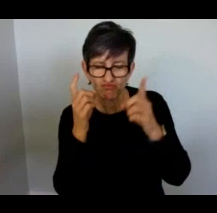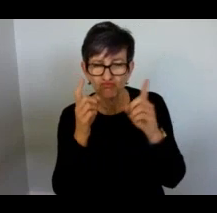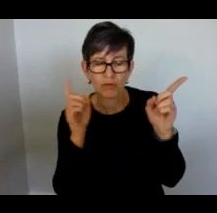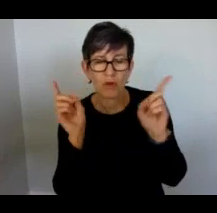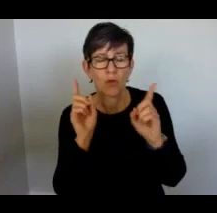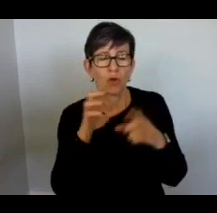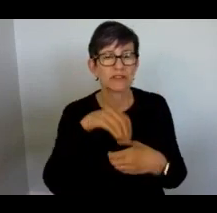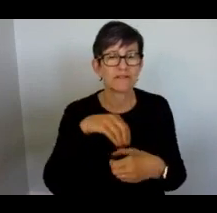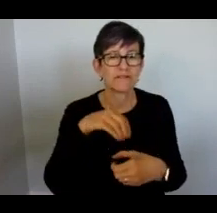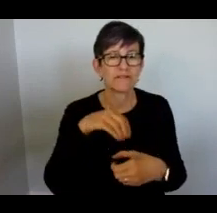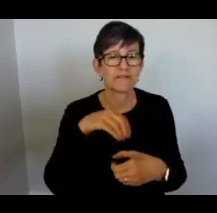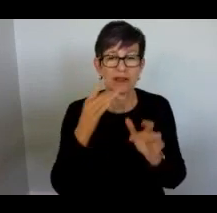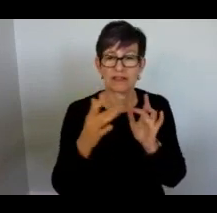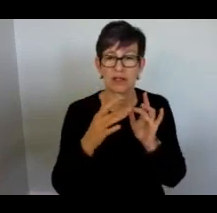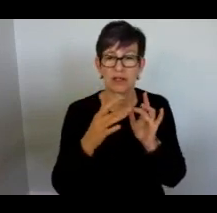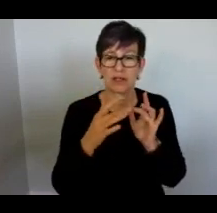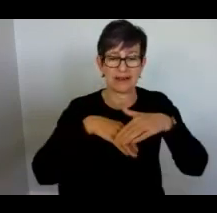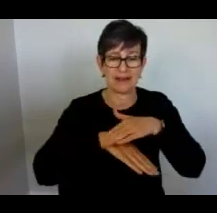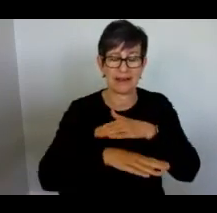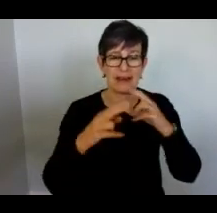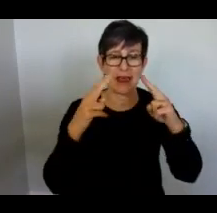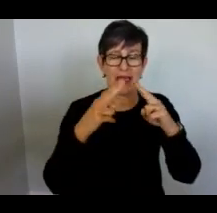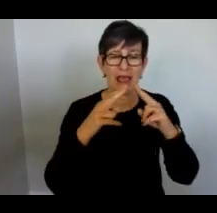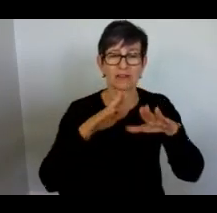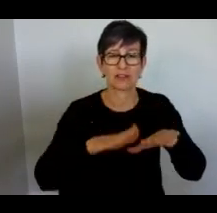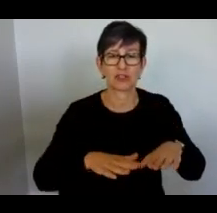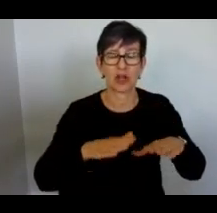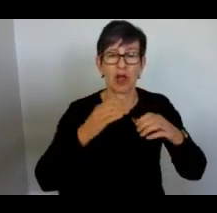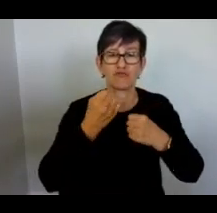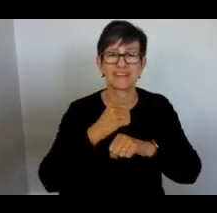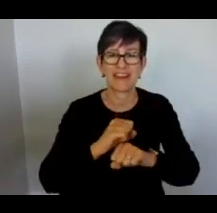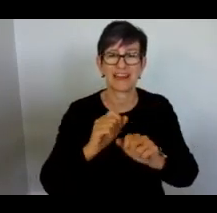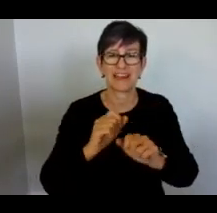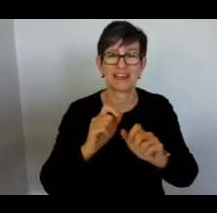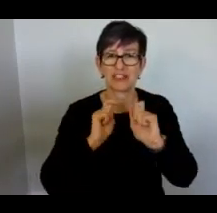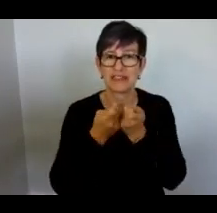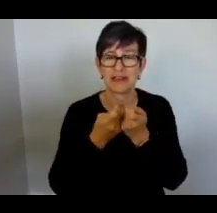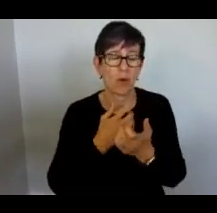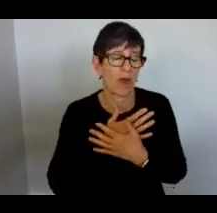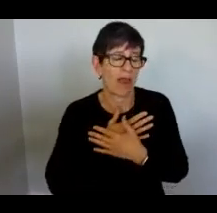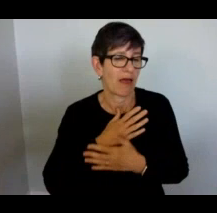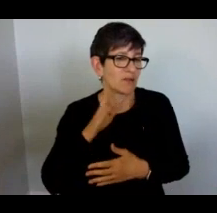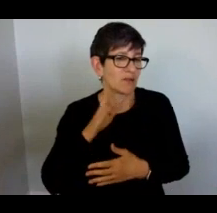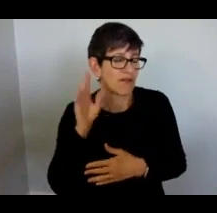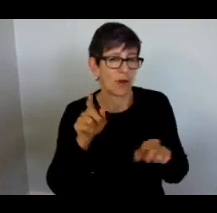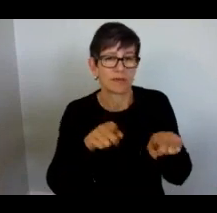contact with our inhouse child protection team. We love hearing from stakeholders and building those